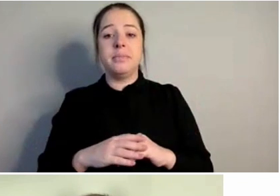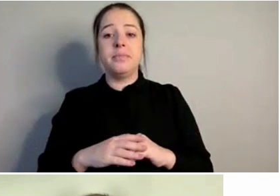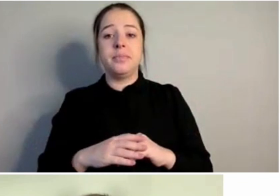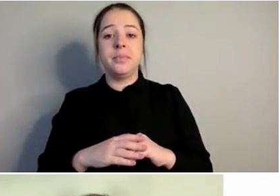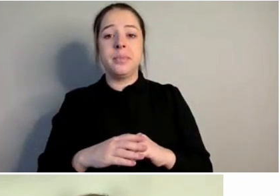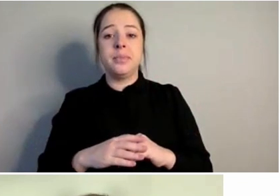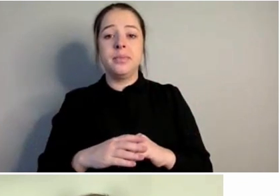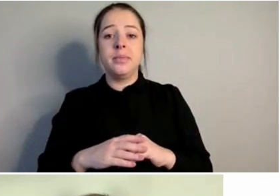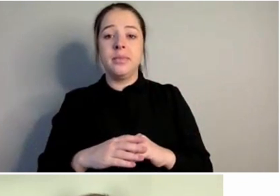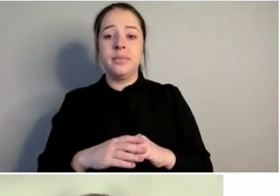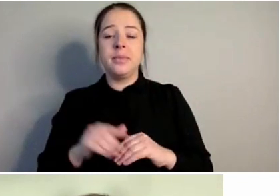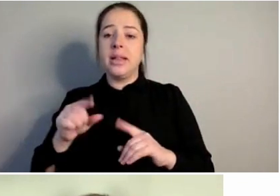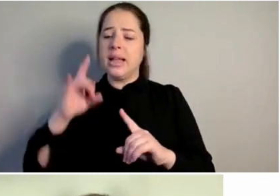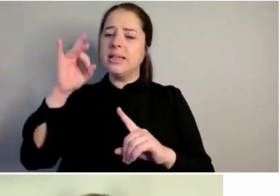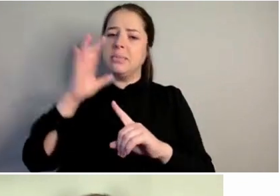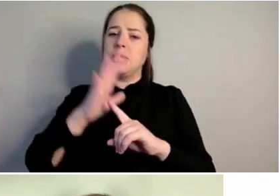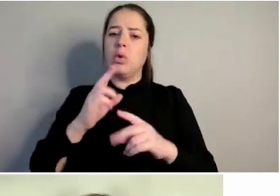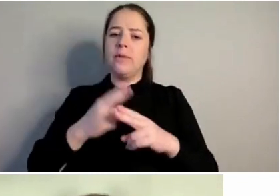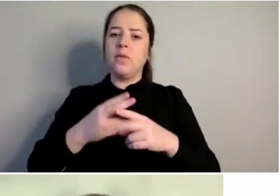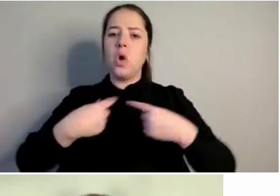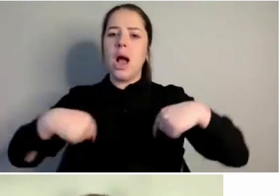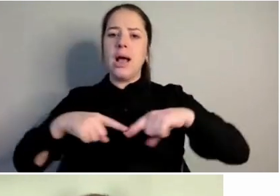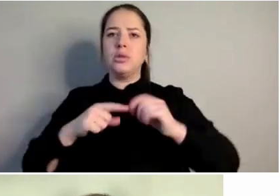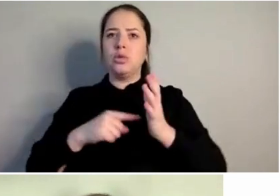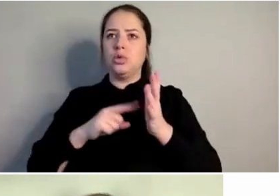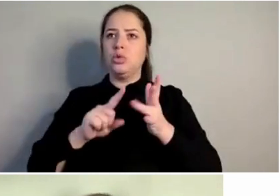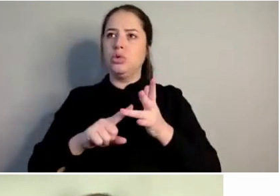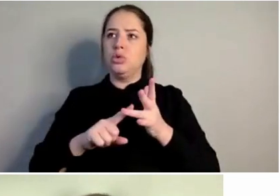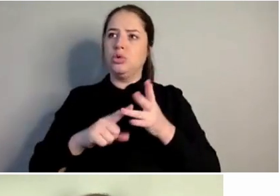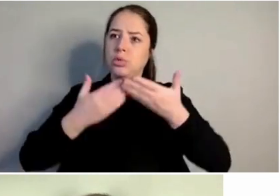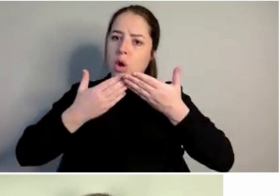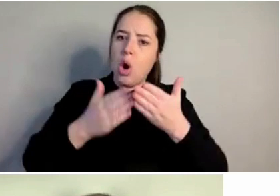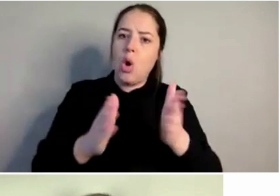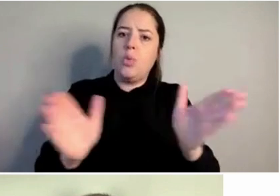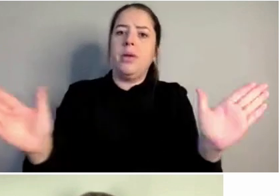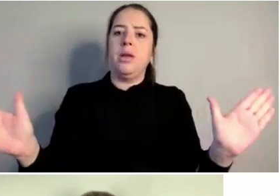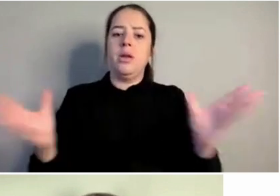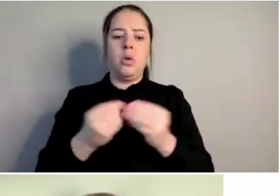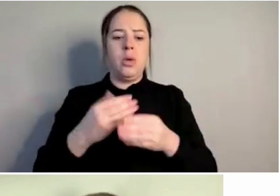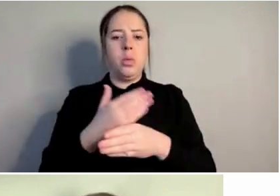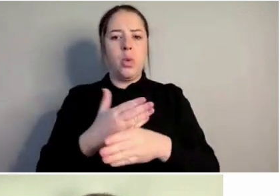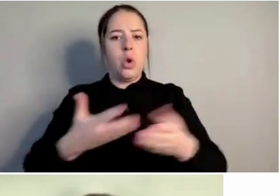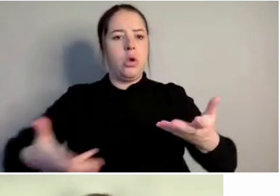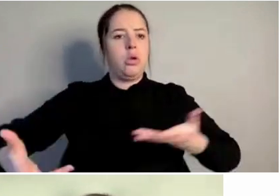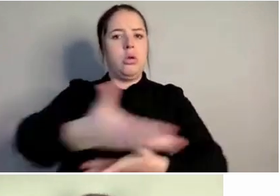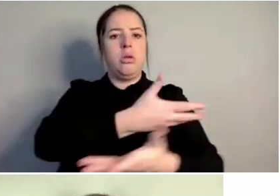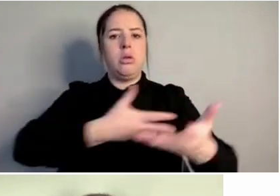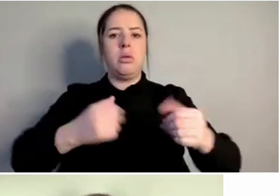it's important for us to be as open about that in the workplace, and again, connecting to something Bruce said previously,